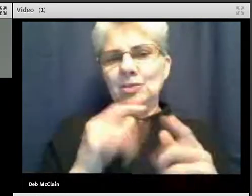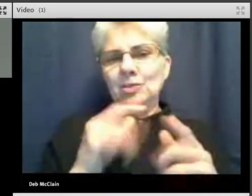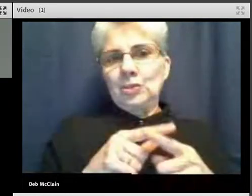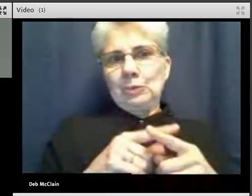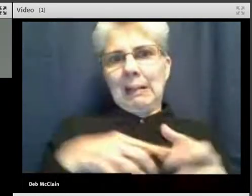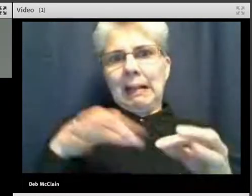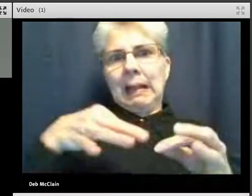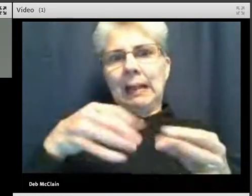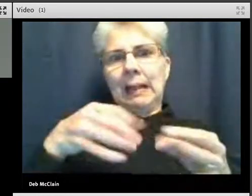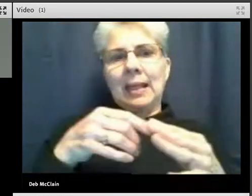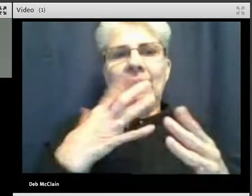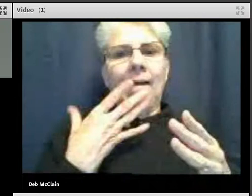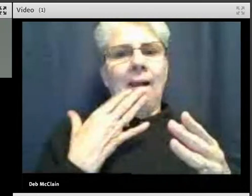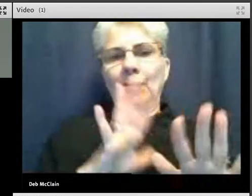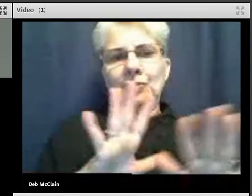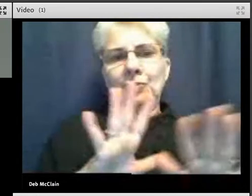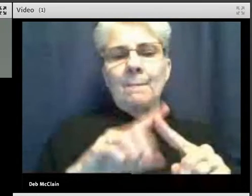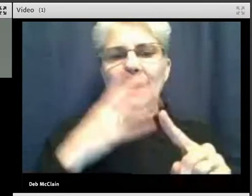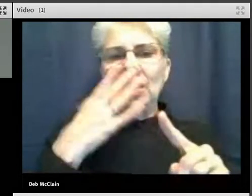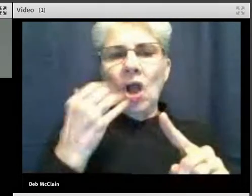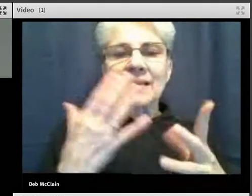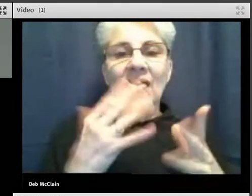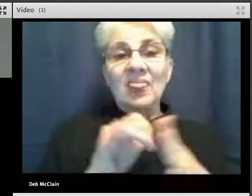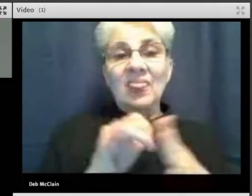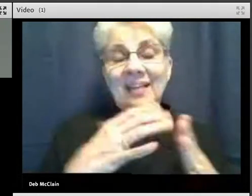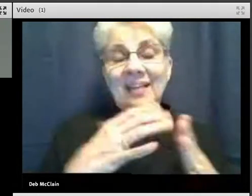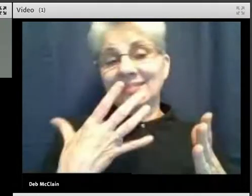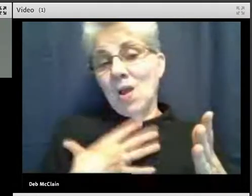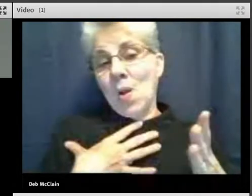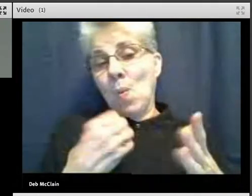Yep, and I wouldn't get too caught up maybe in the colors of stuff